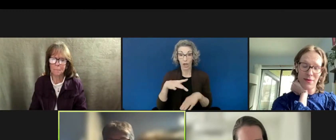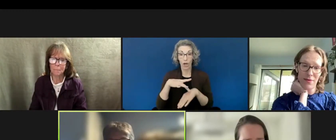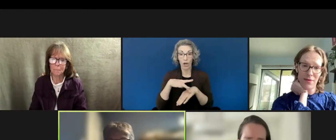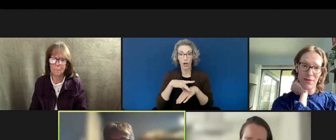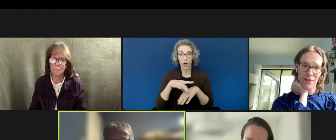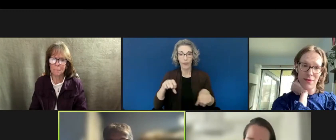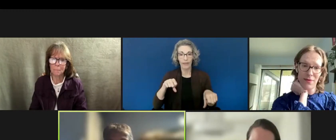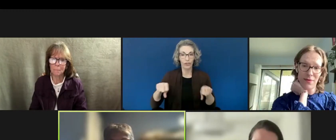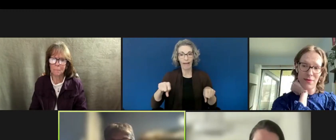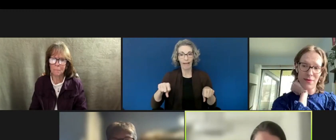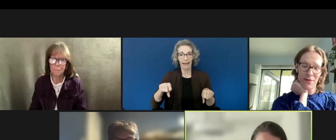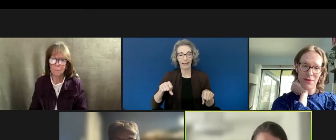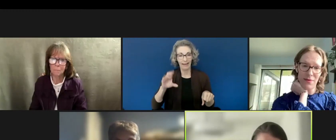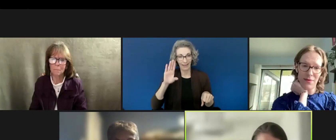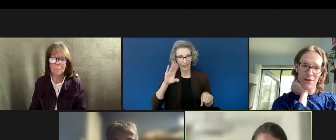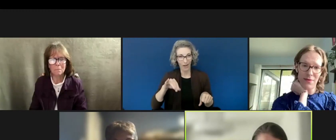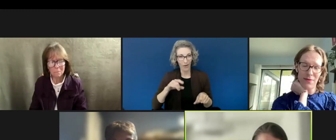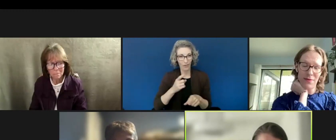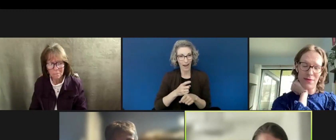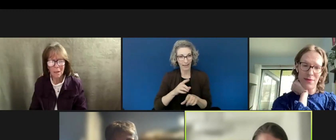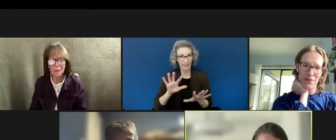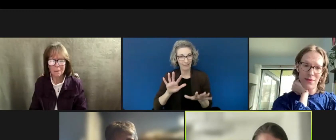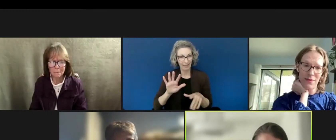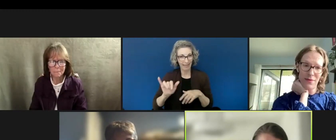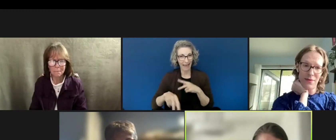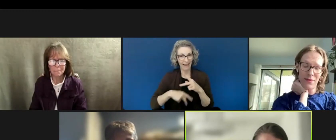It's kind of a news, but I'm hopeful.